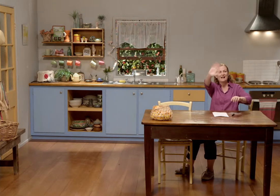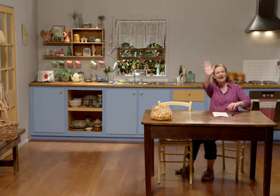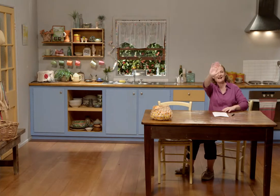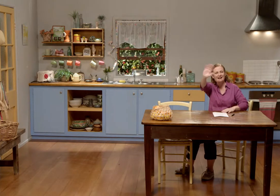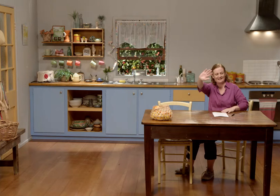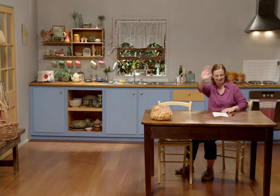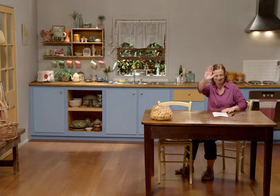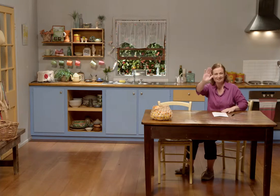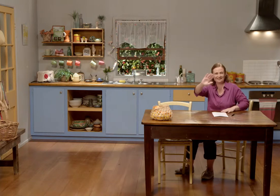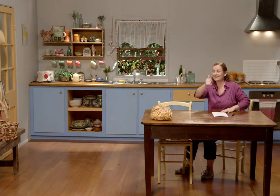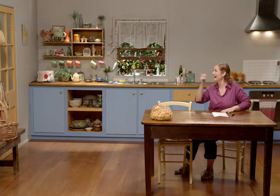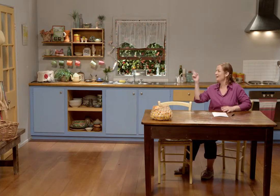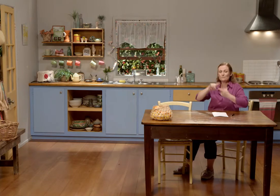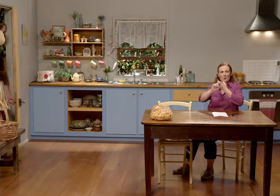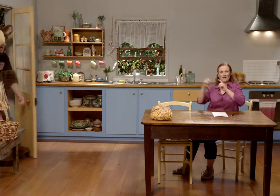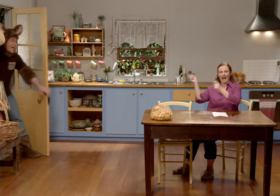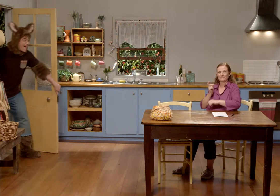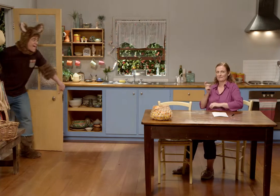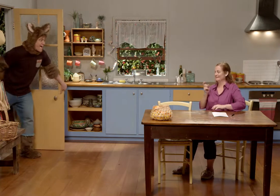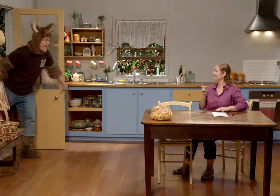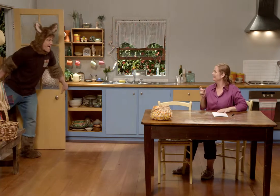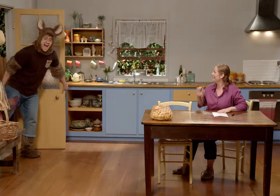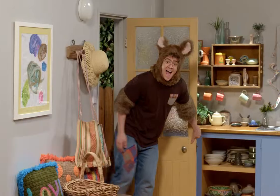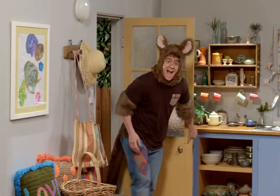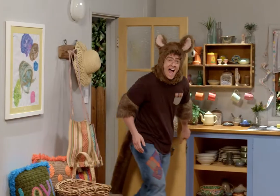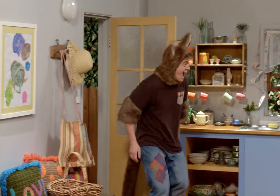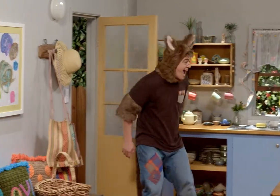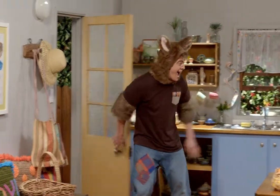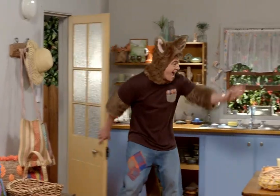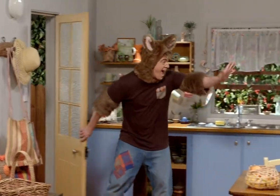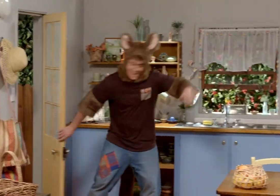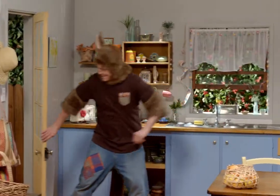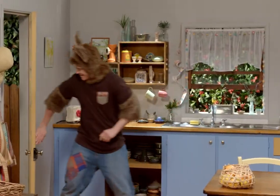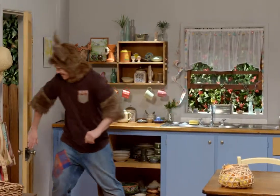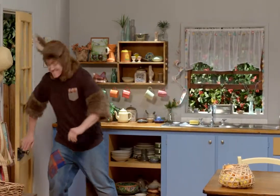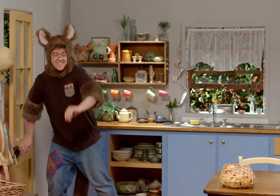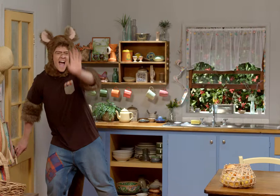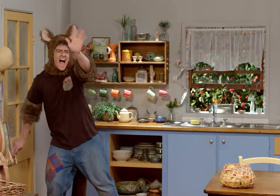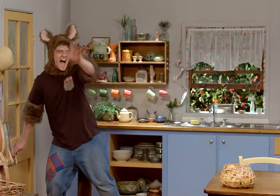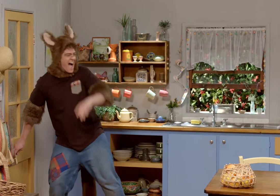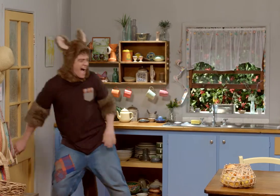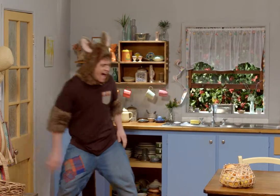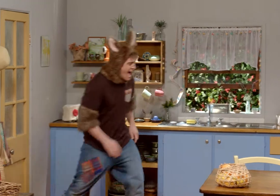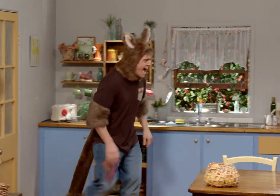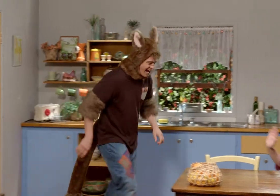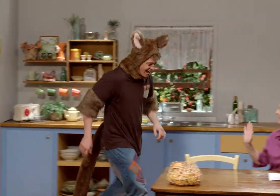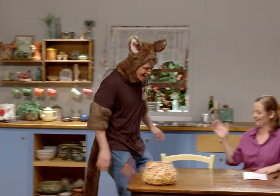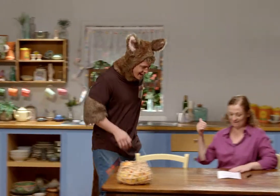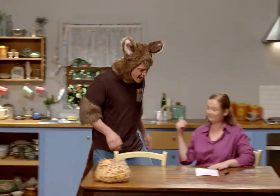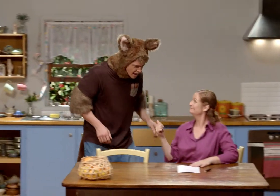Oh hello everyone! Here's Possum. Hi Sally, hi everyone.